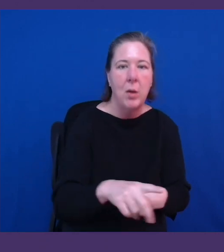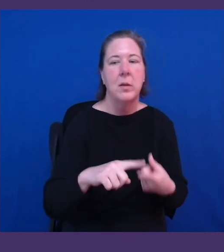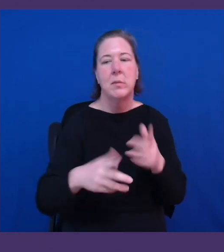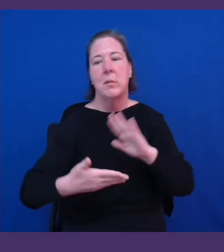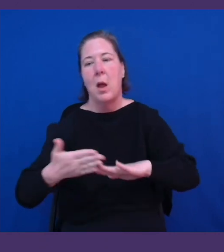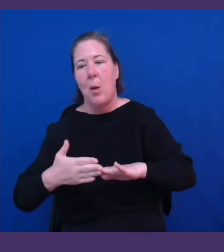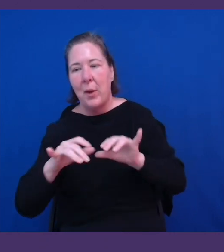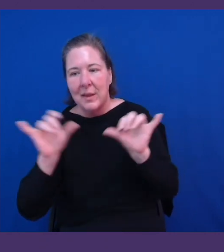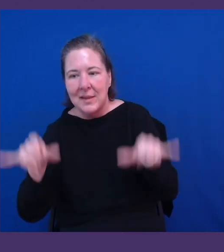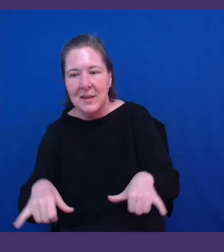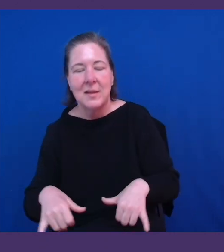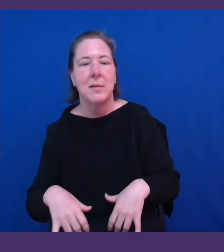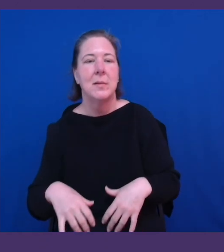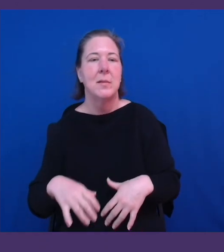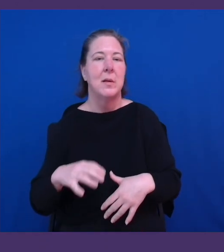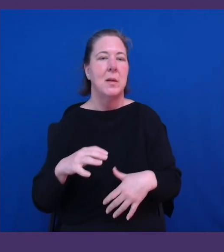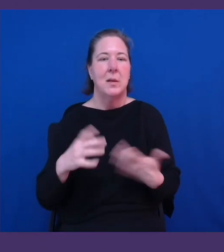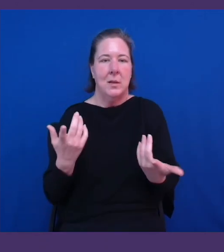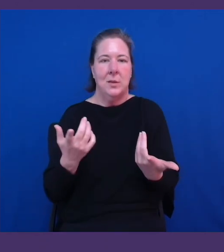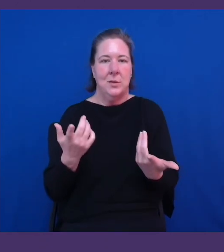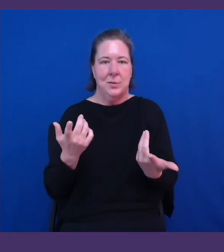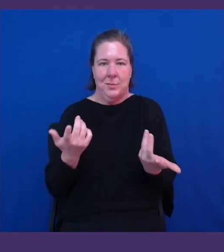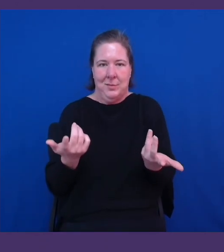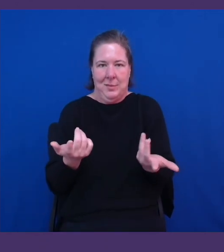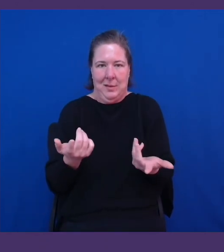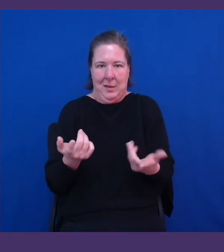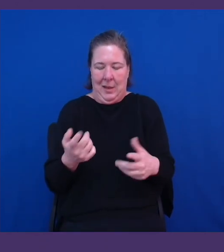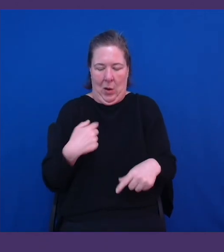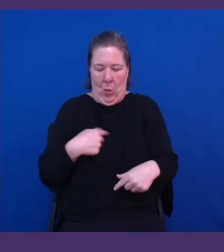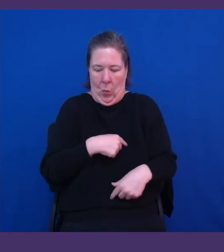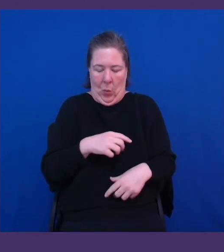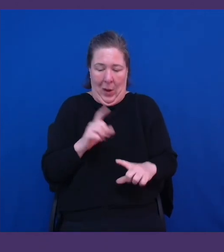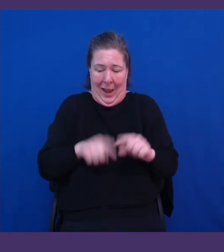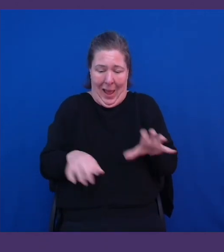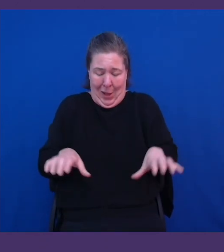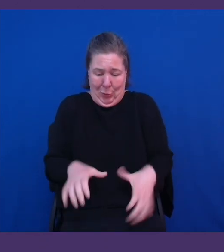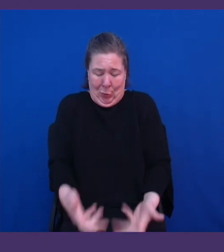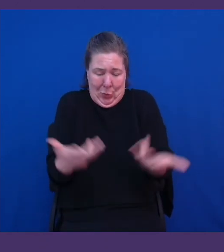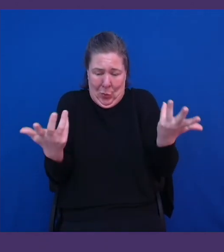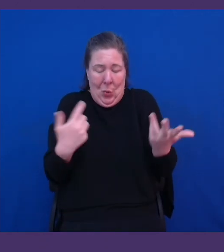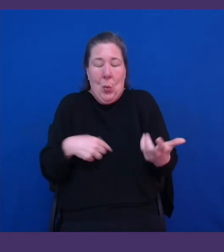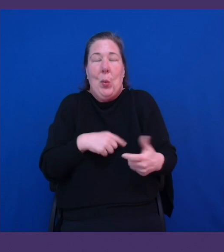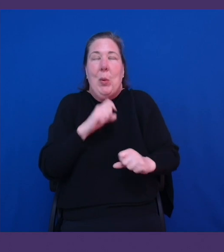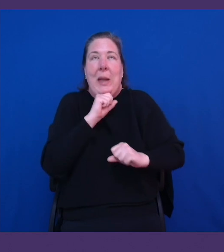It's just undoable. We would get nothing done. So, we need to have a common minimum requirement that says,